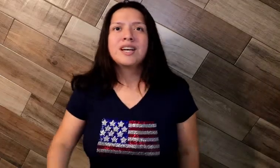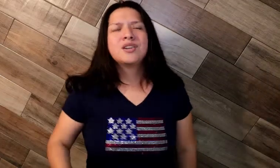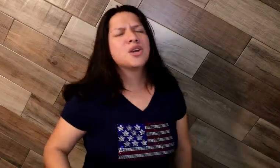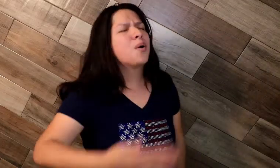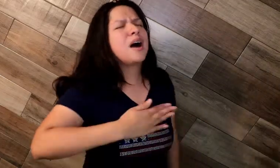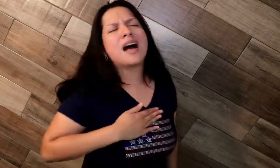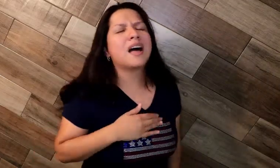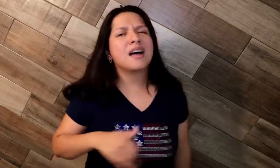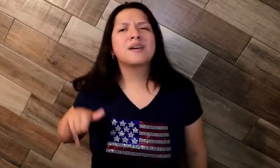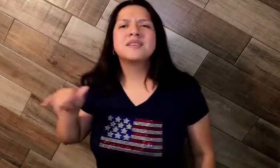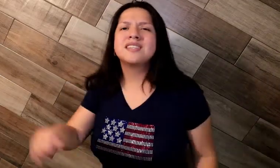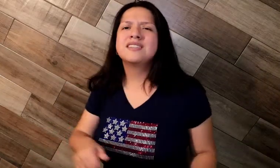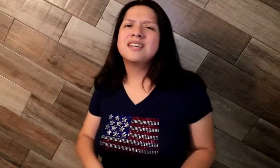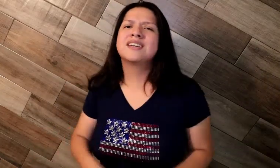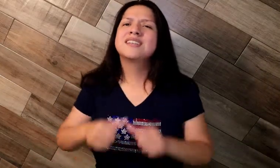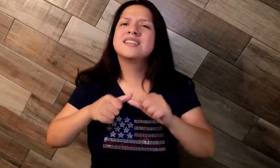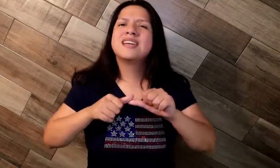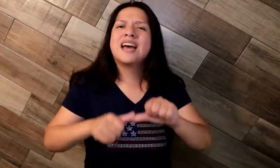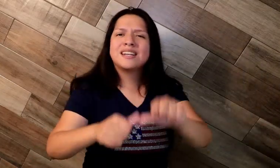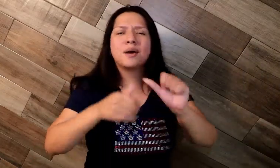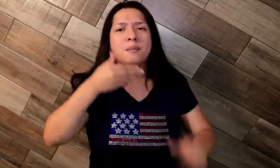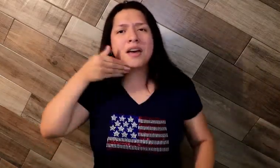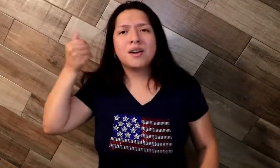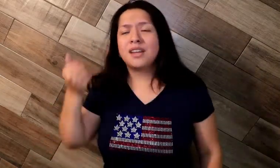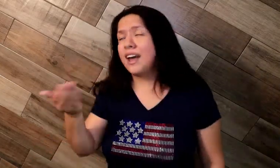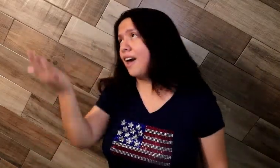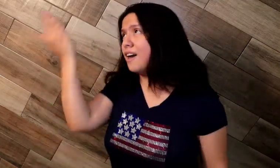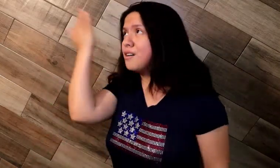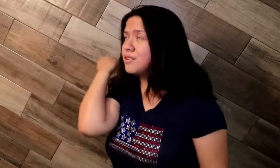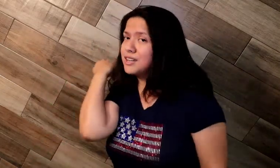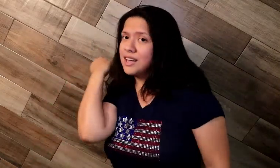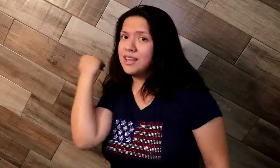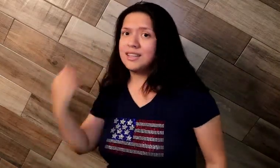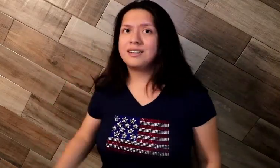Don't you know I'm still standing better than ever did